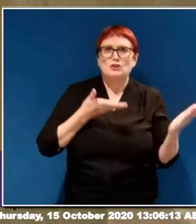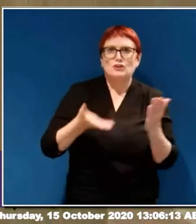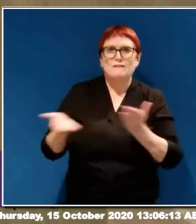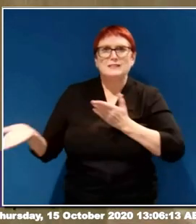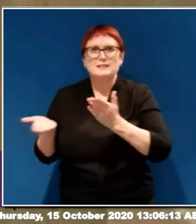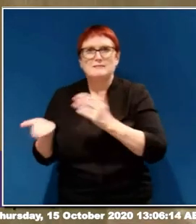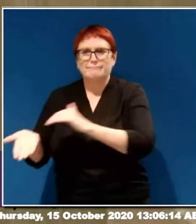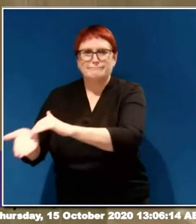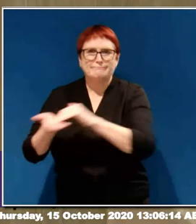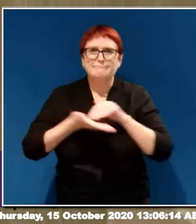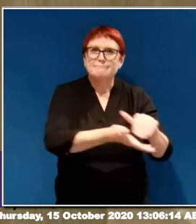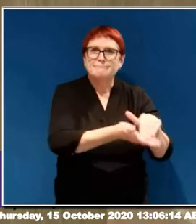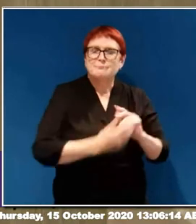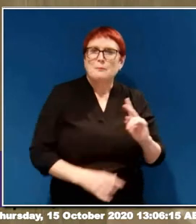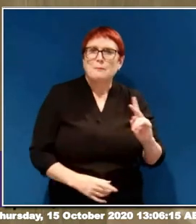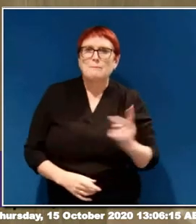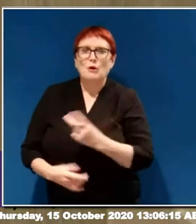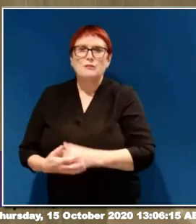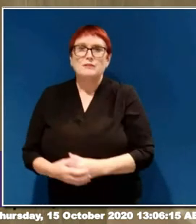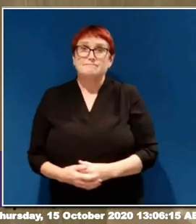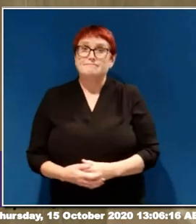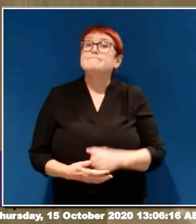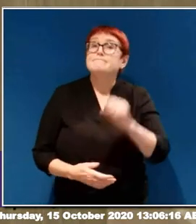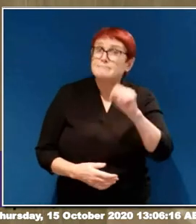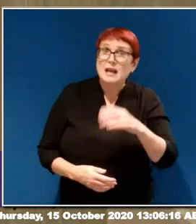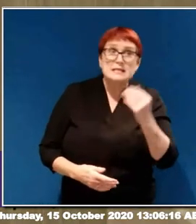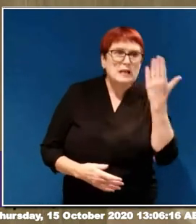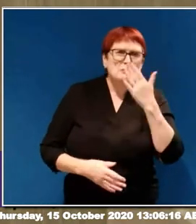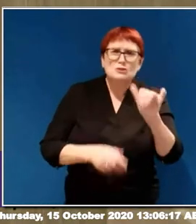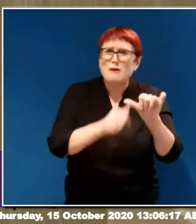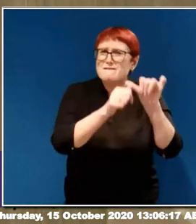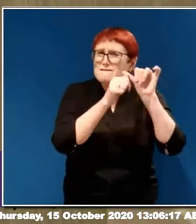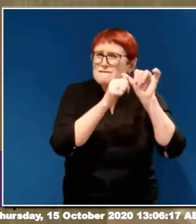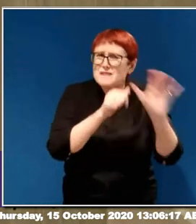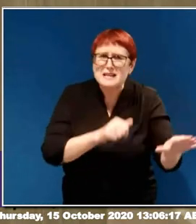do it really well and some don't. Thank you.